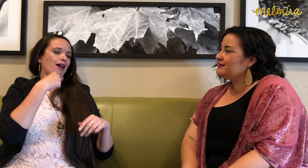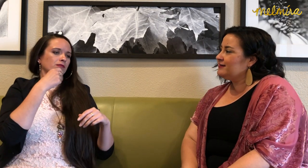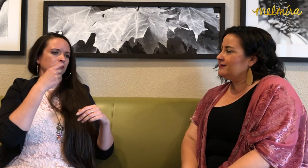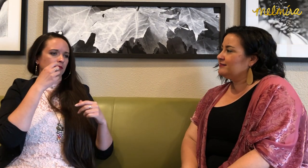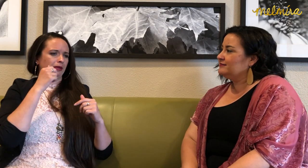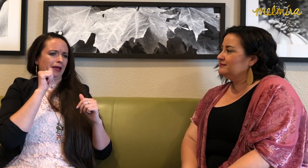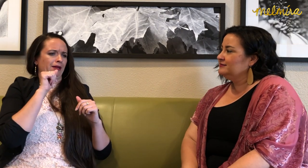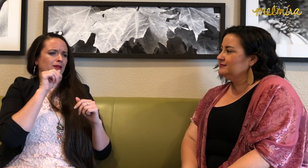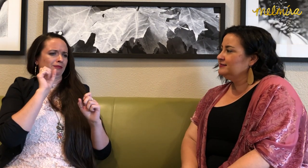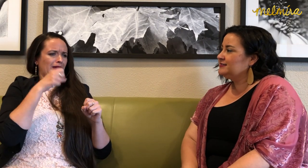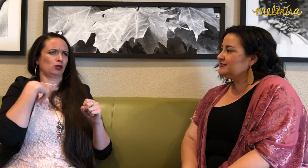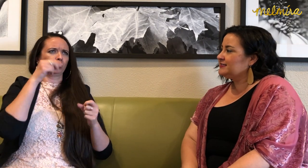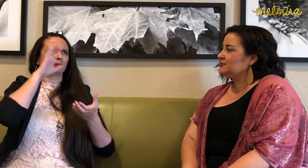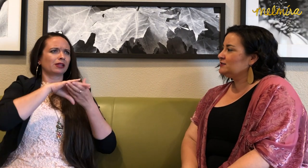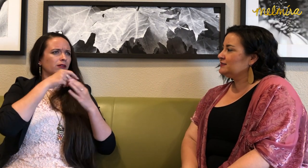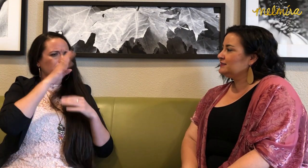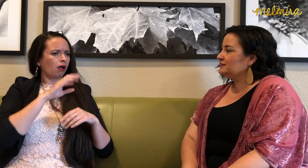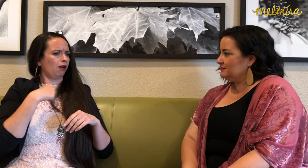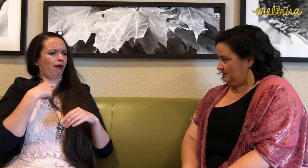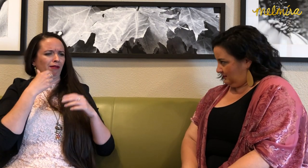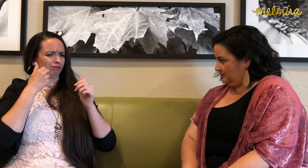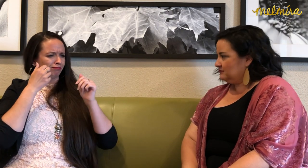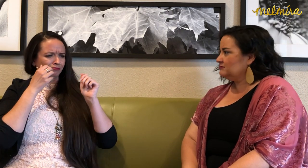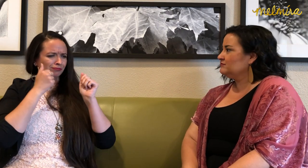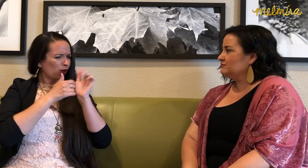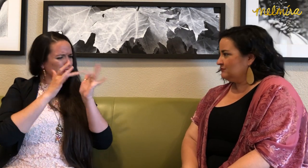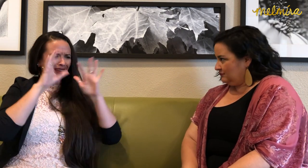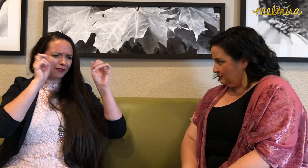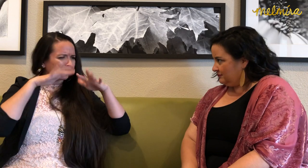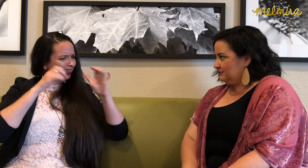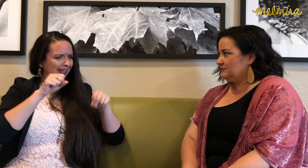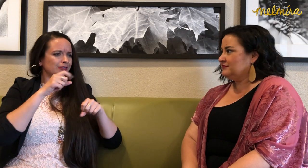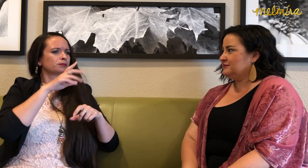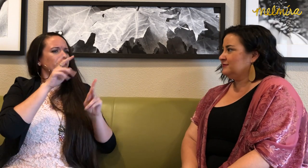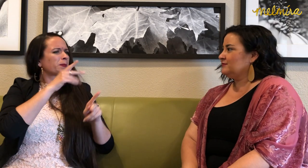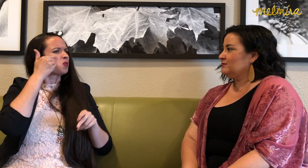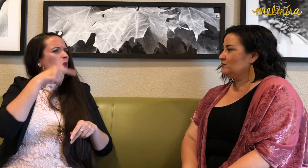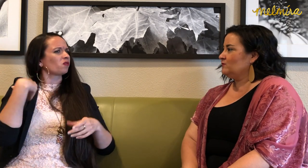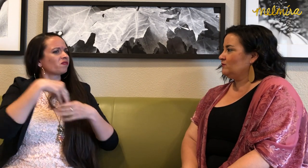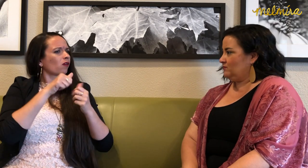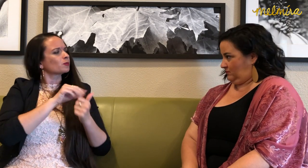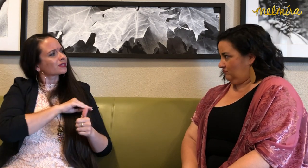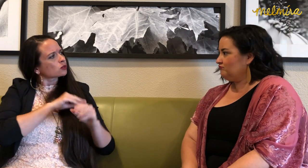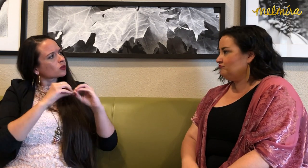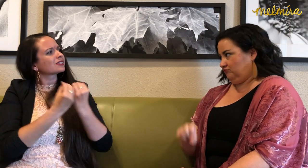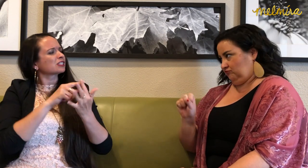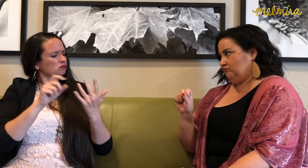Really, I do believe in God and I'm a follower and everything, yes, people know that I'm involved with missionary